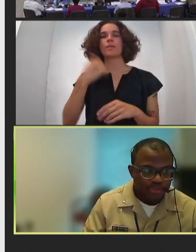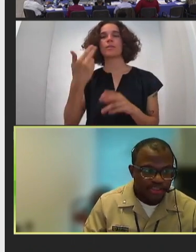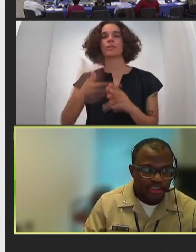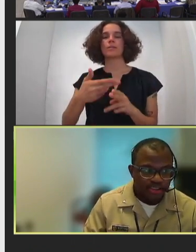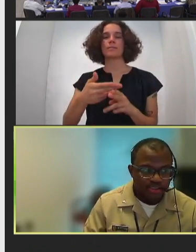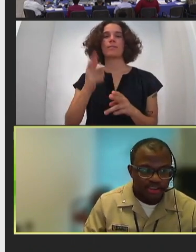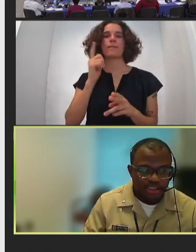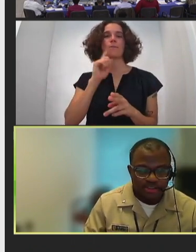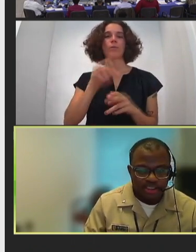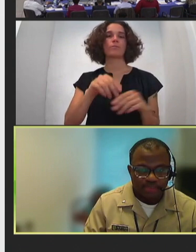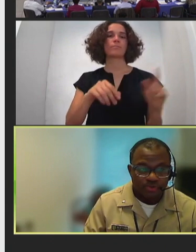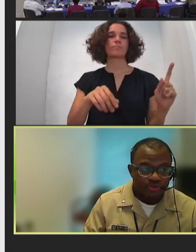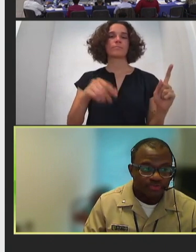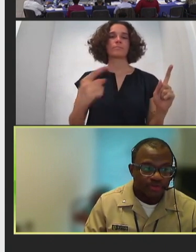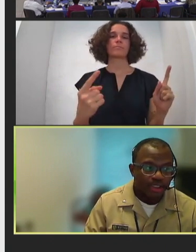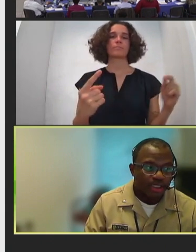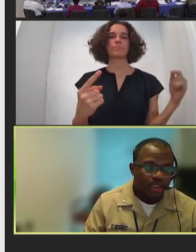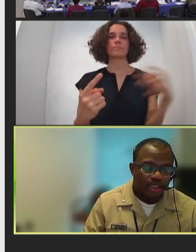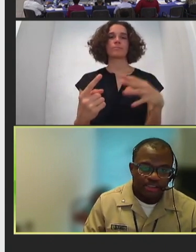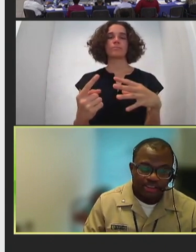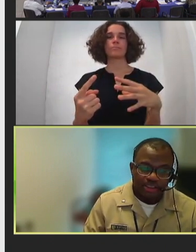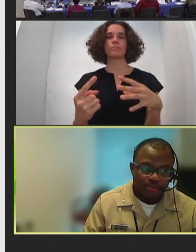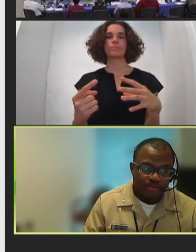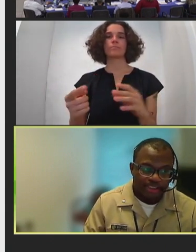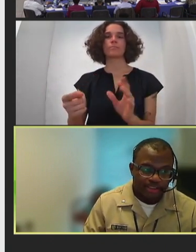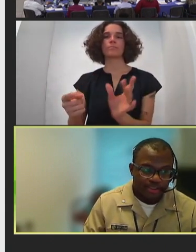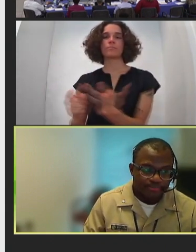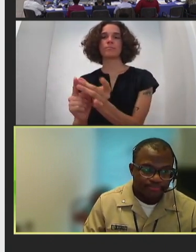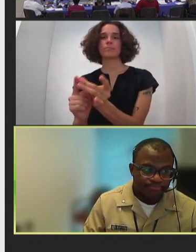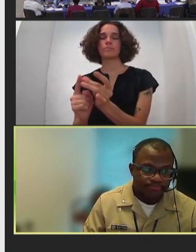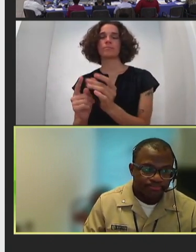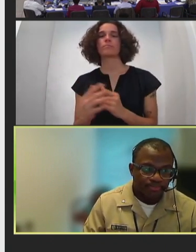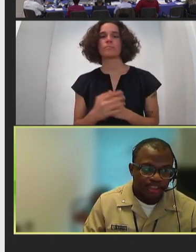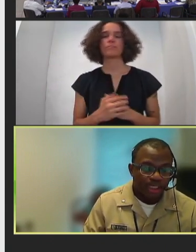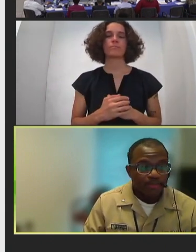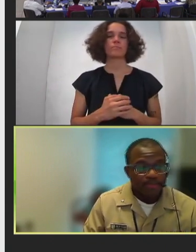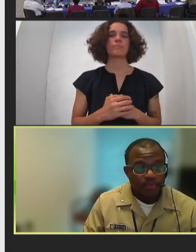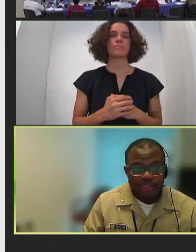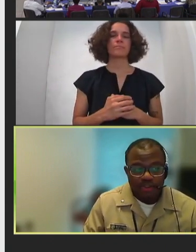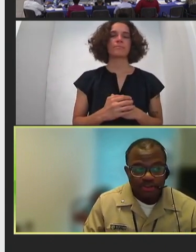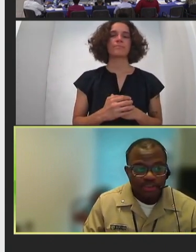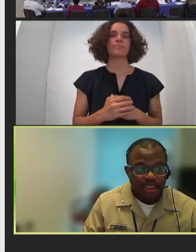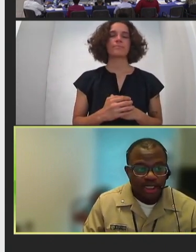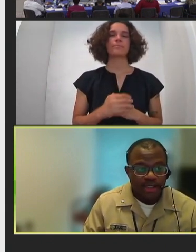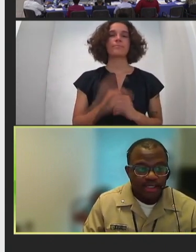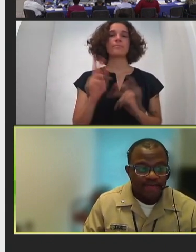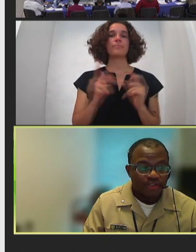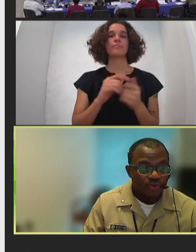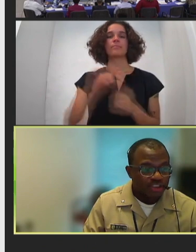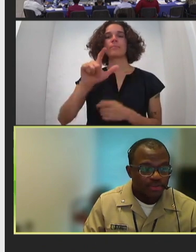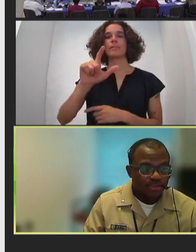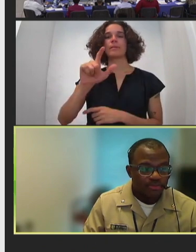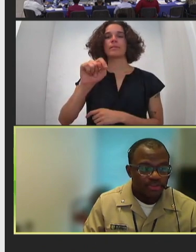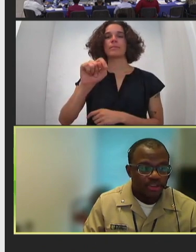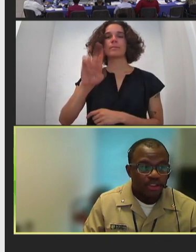that's said -- that's used for this clinical entity. People with LTBI have no symptoms,